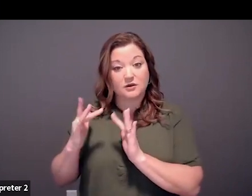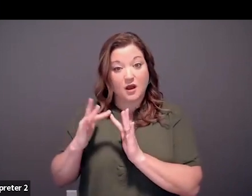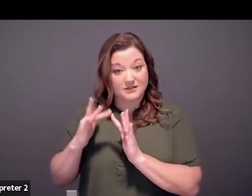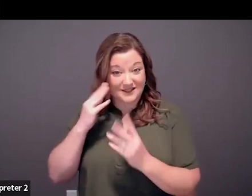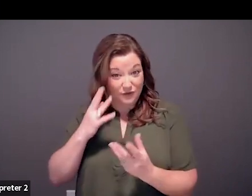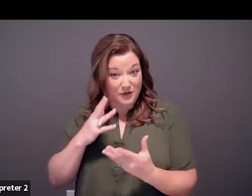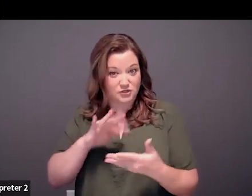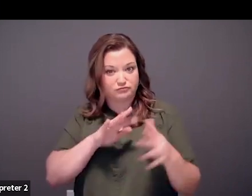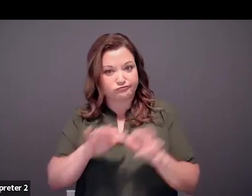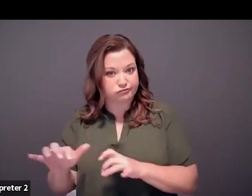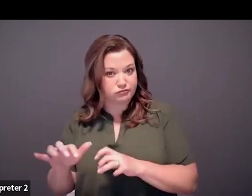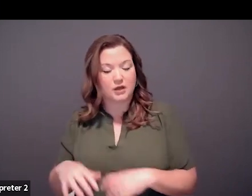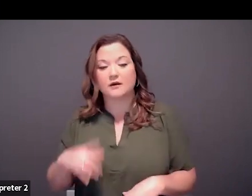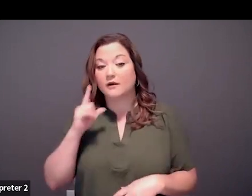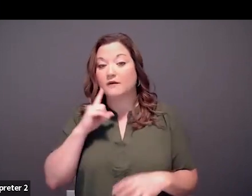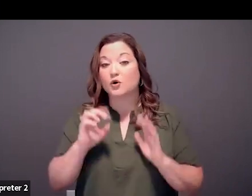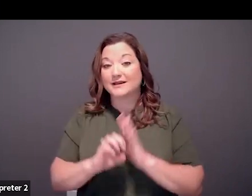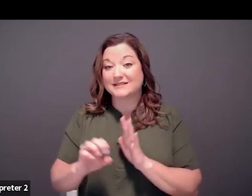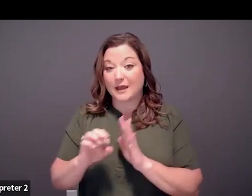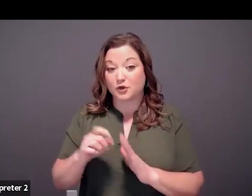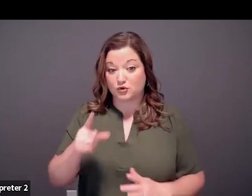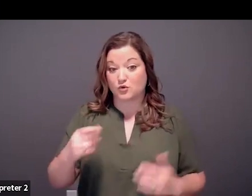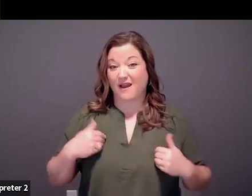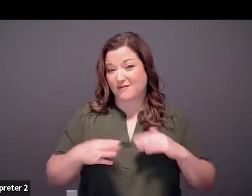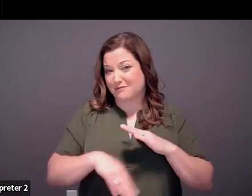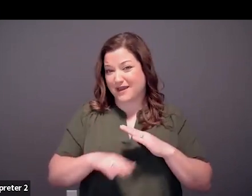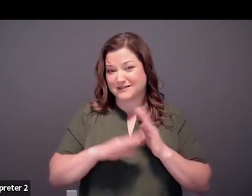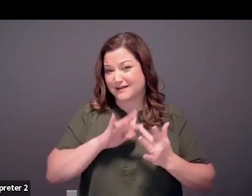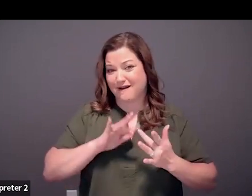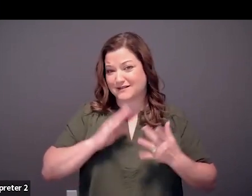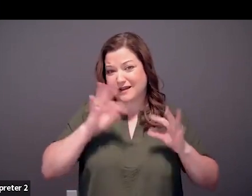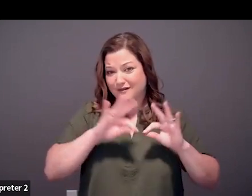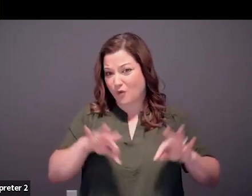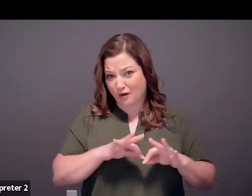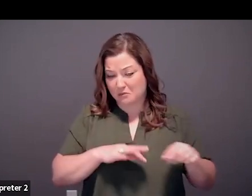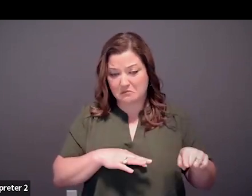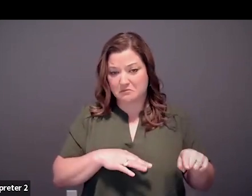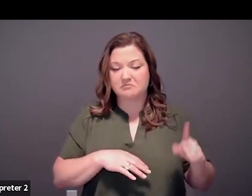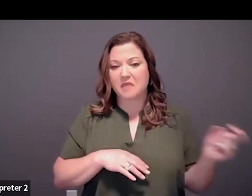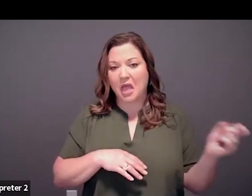For example, if you have a basic contact form asking for their first name,